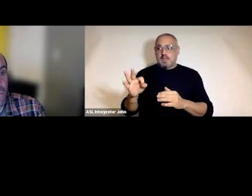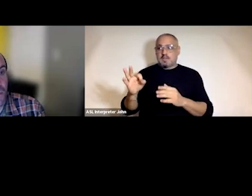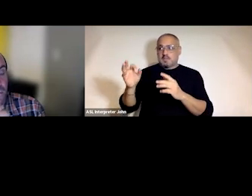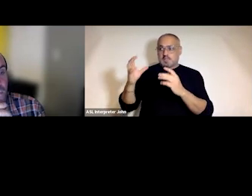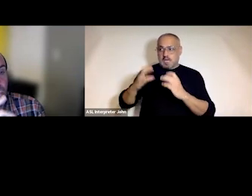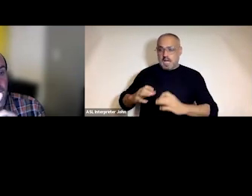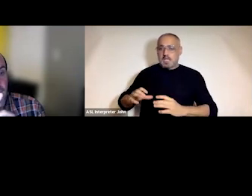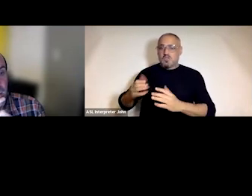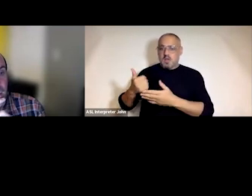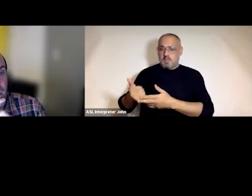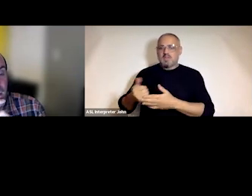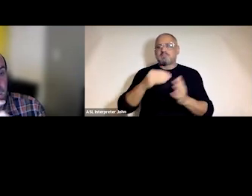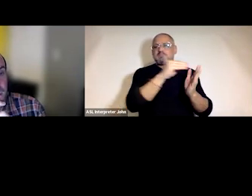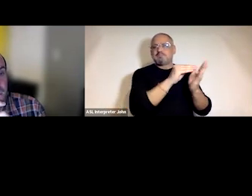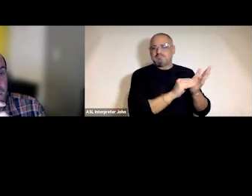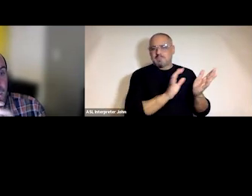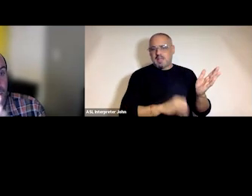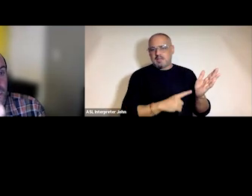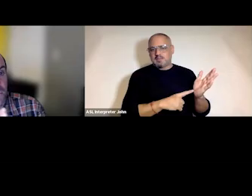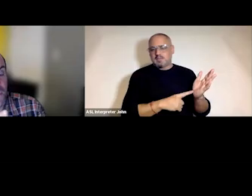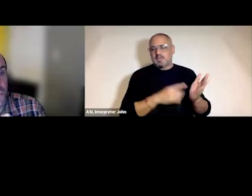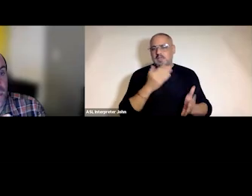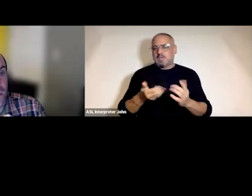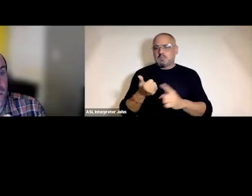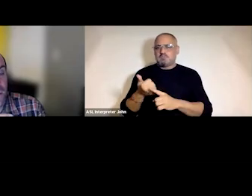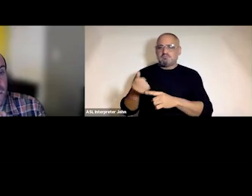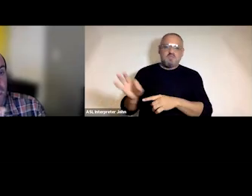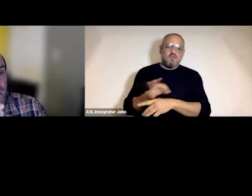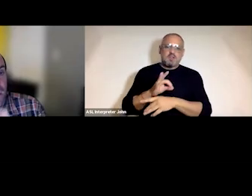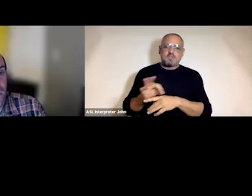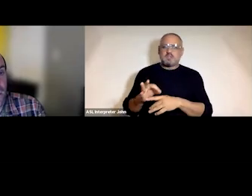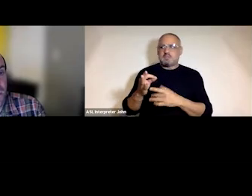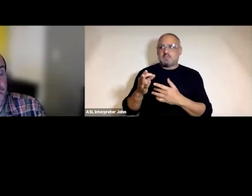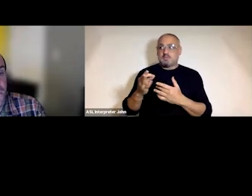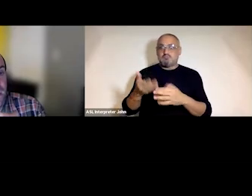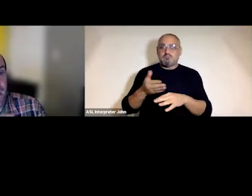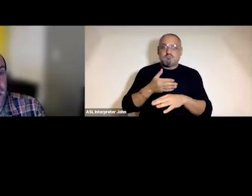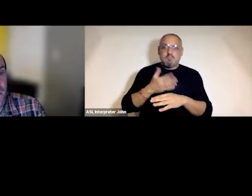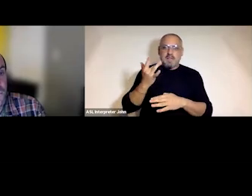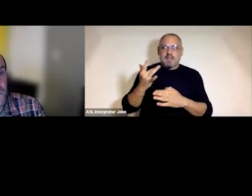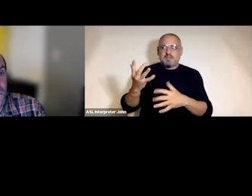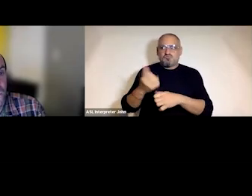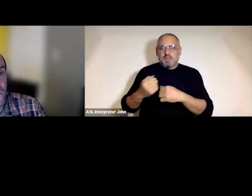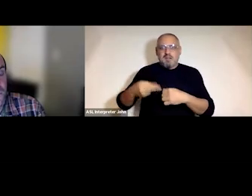you would wanna note that because maybe they're only functioning the way they are because they're getting a high level of support